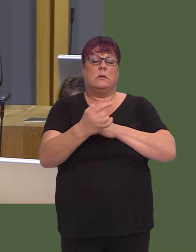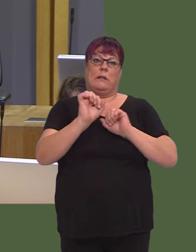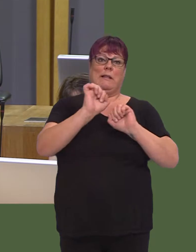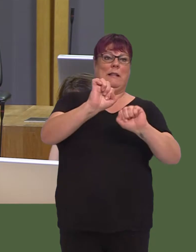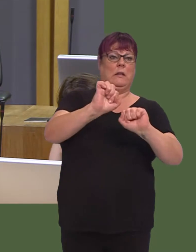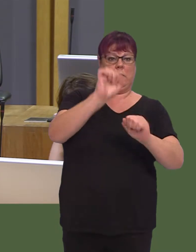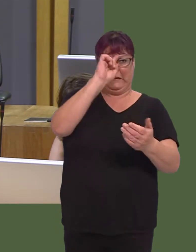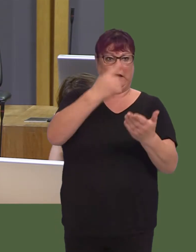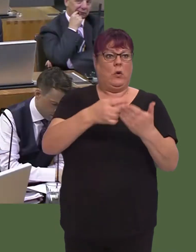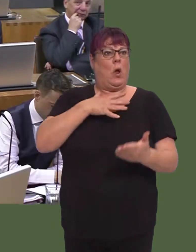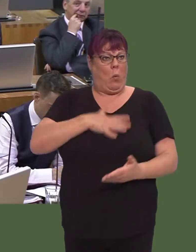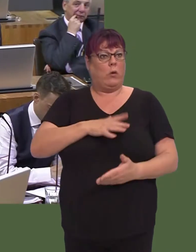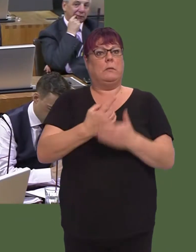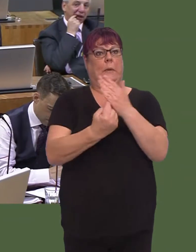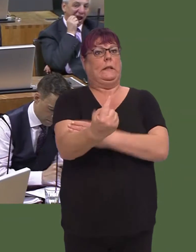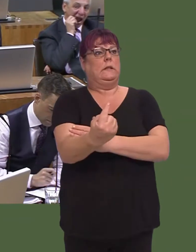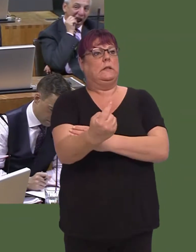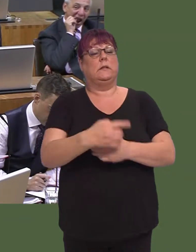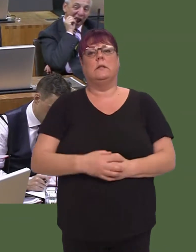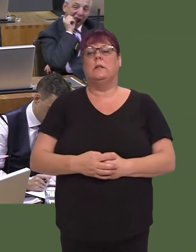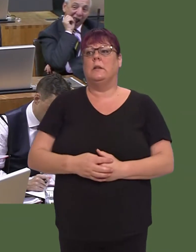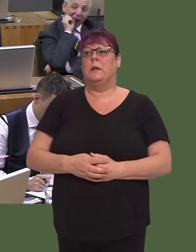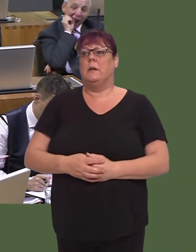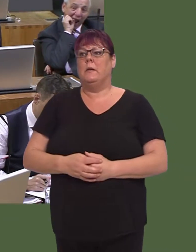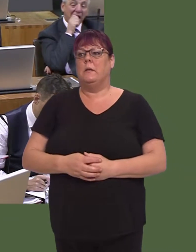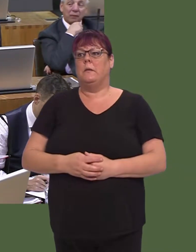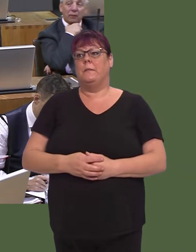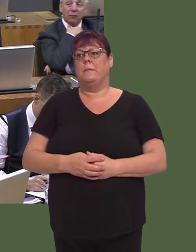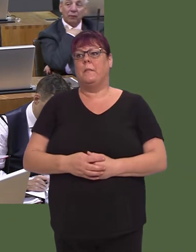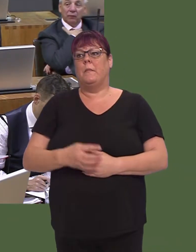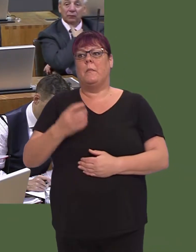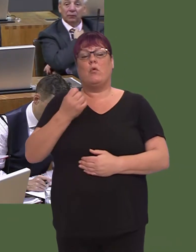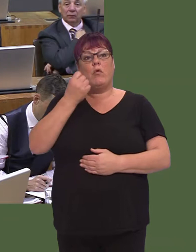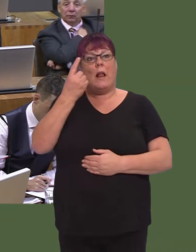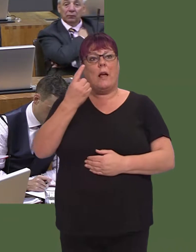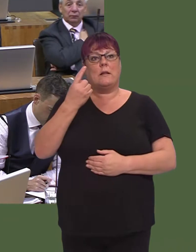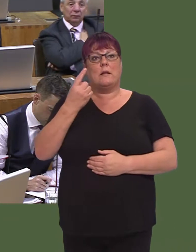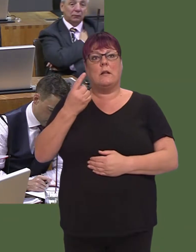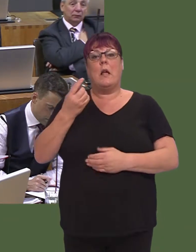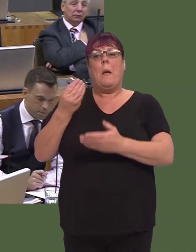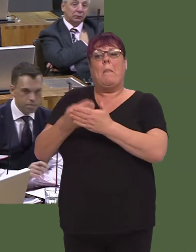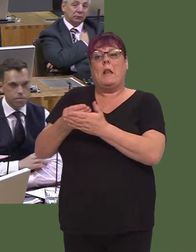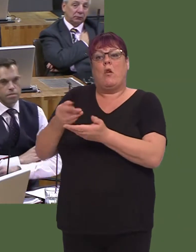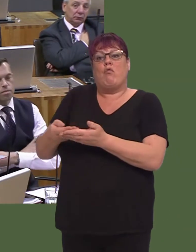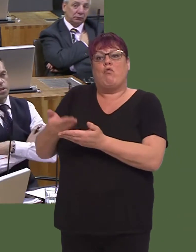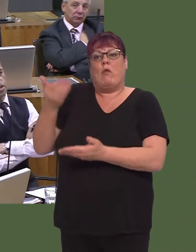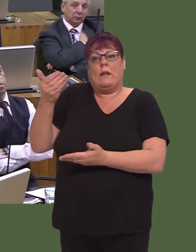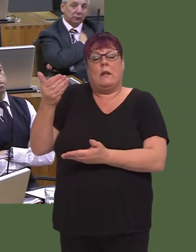I don't criticise him for that. I don't agree with him, but that is his position. But what he must address, surely, is the gap that we have between spending and revenue